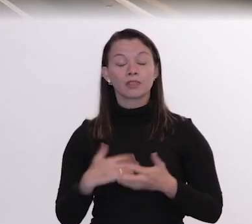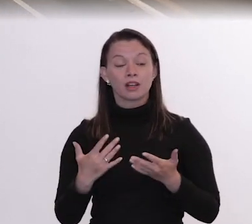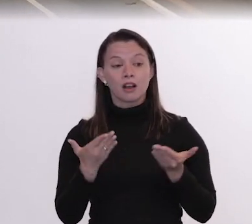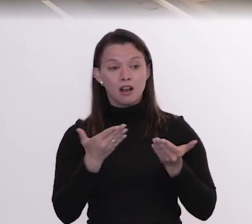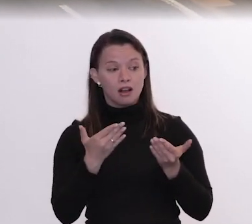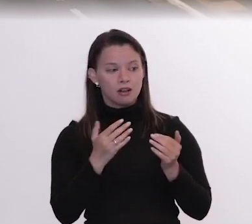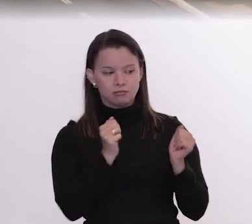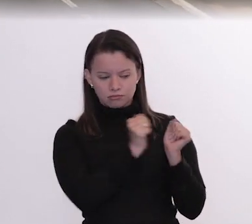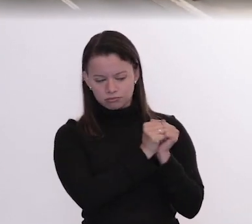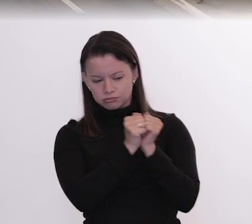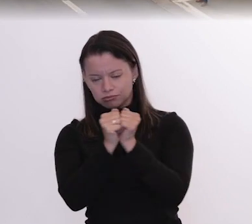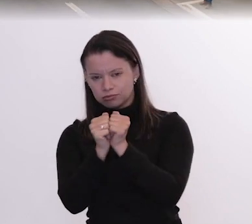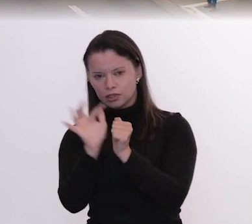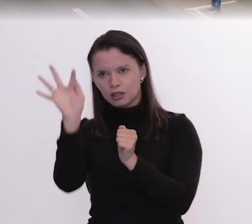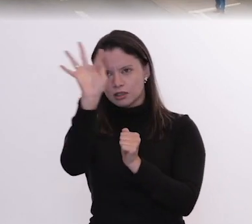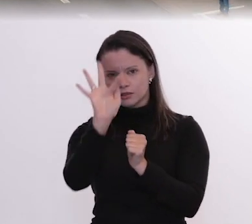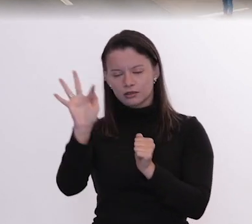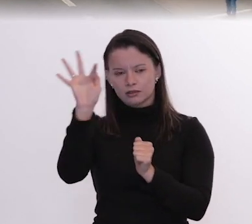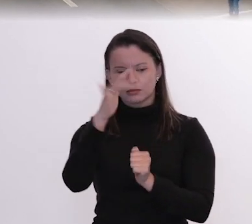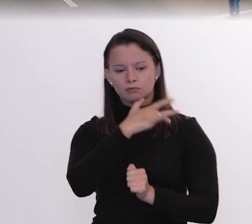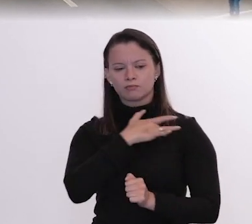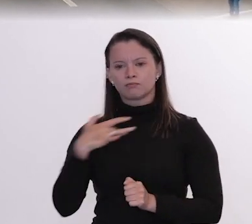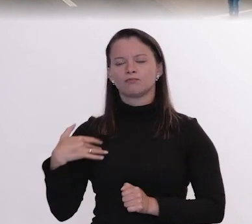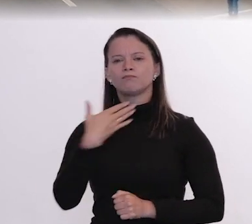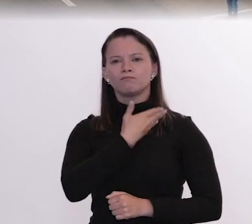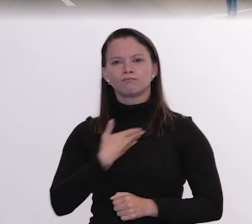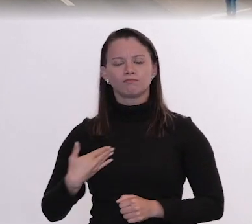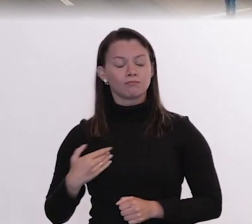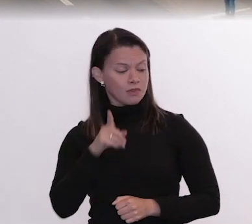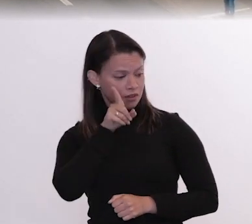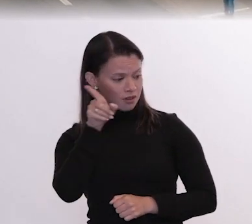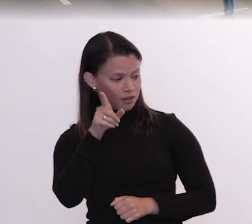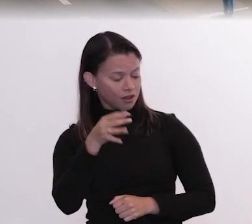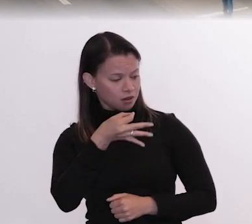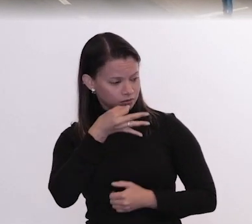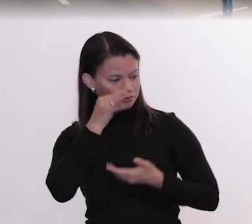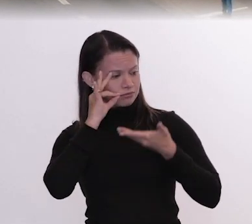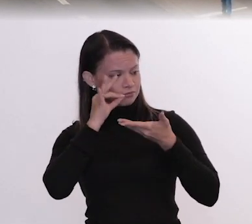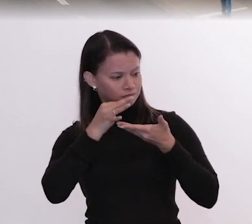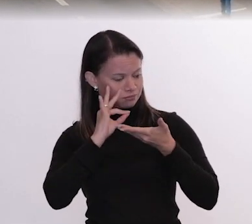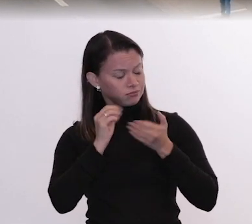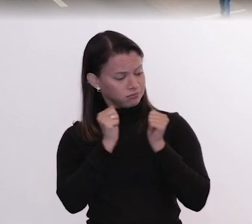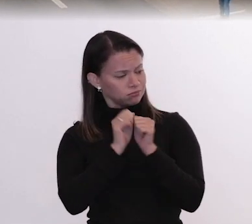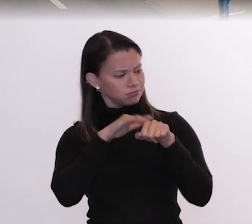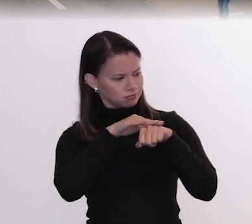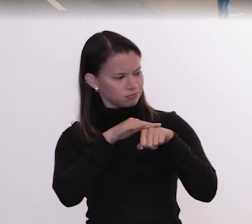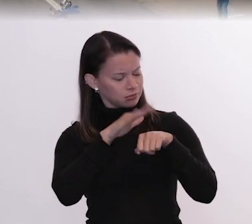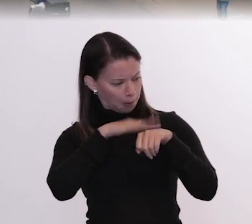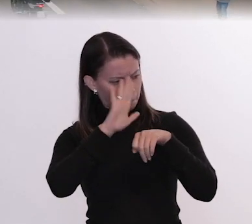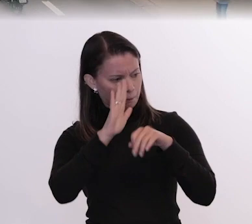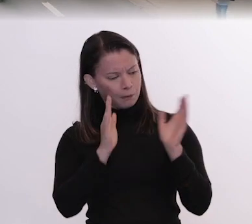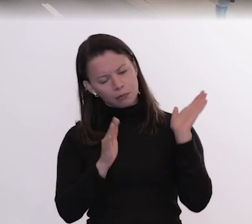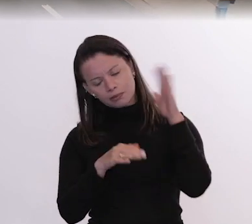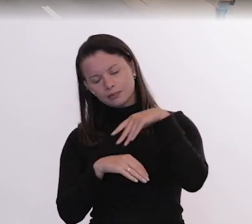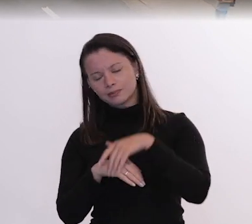I think we can get a cup of coffee and we still have a lot to talk about the city's history. We are heading to Araçá Cemetery area,